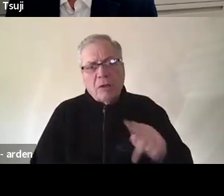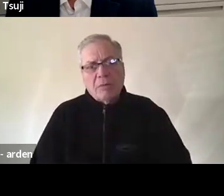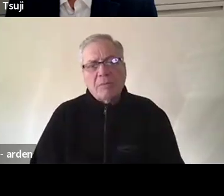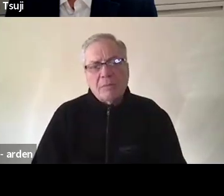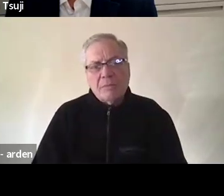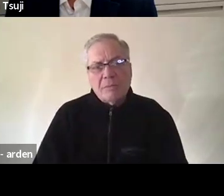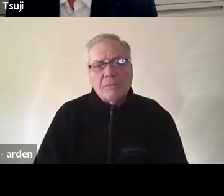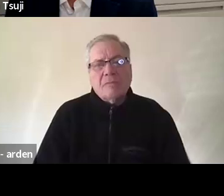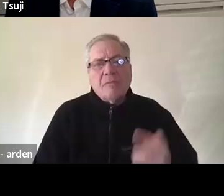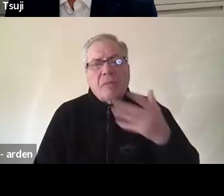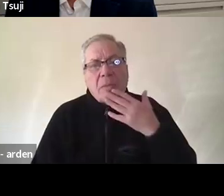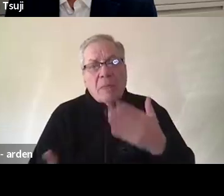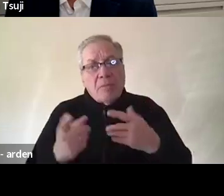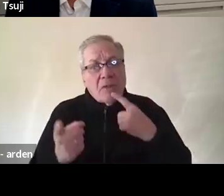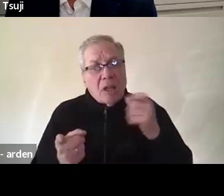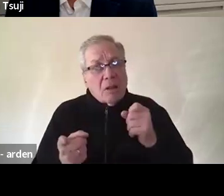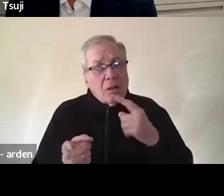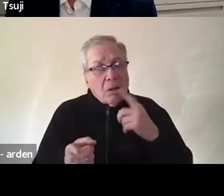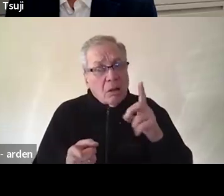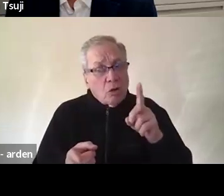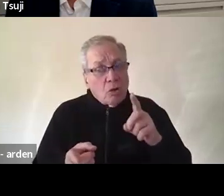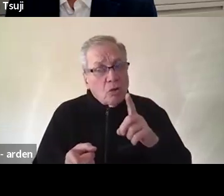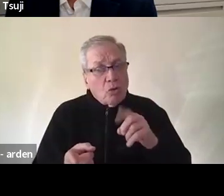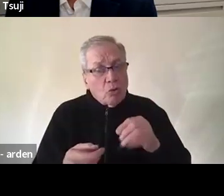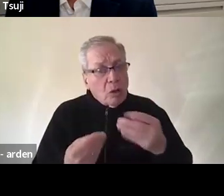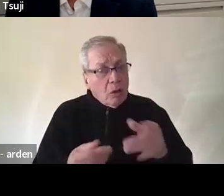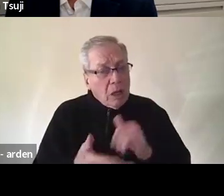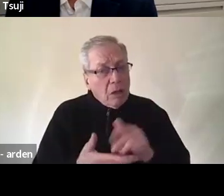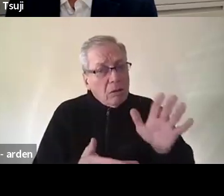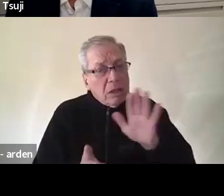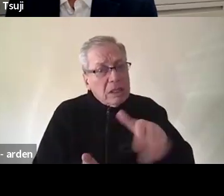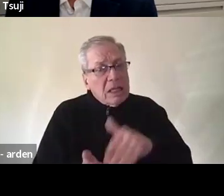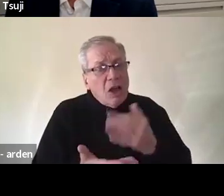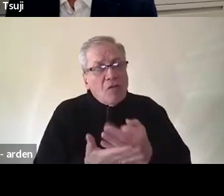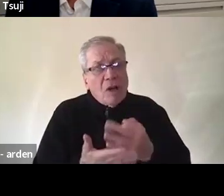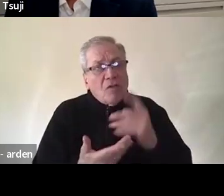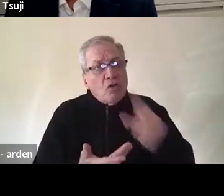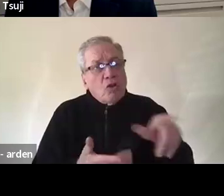Thank you, and there is a follow-up question about how to define low income.